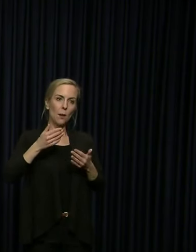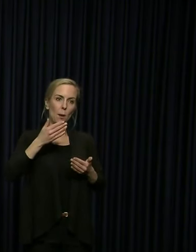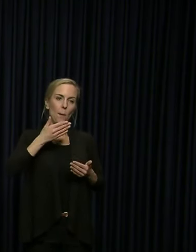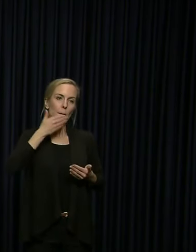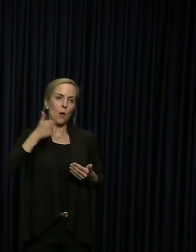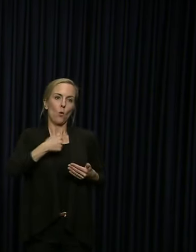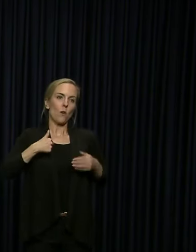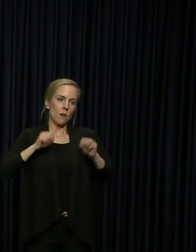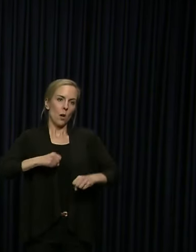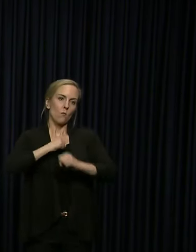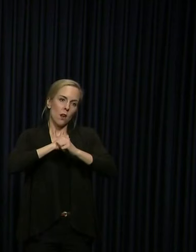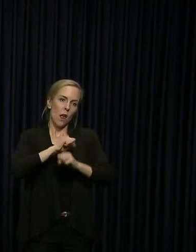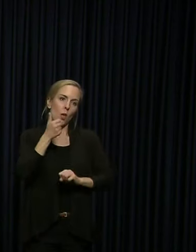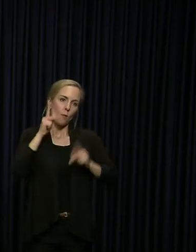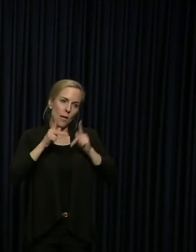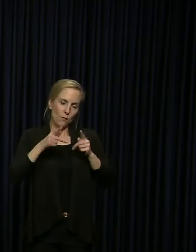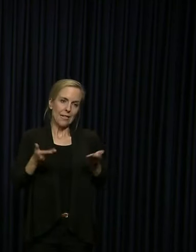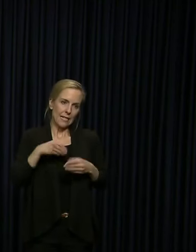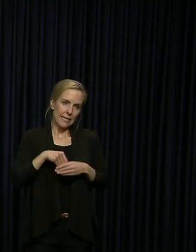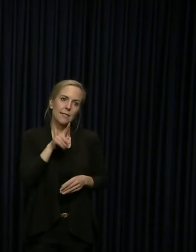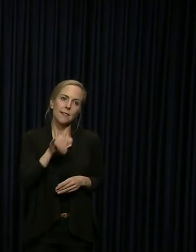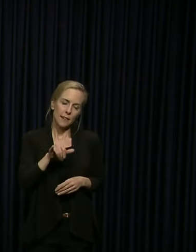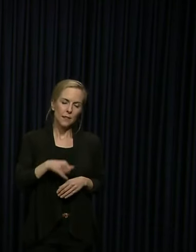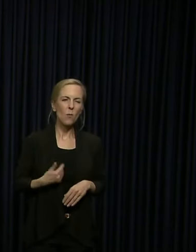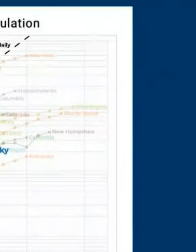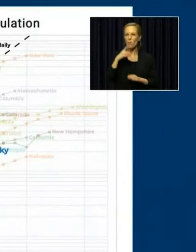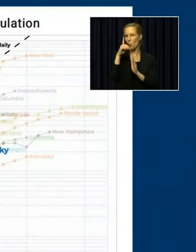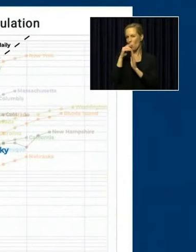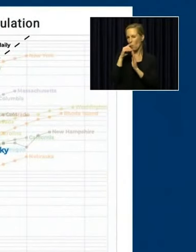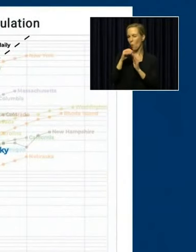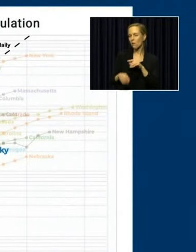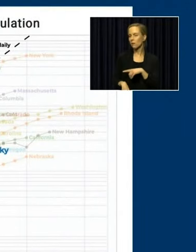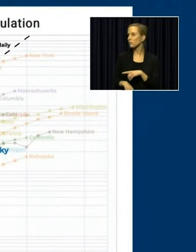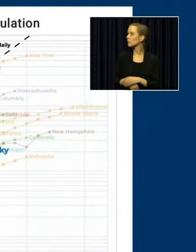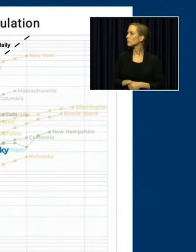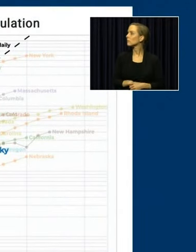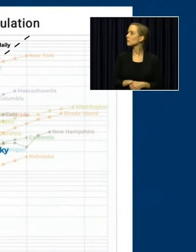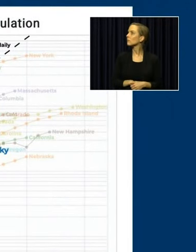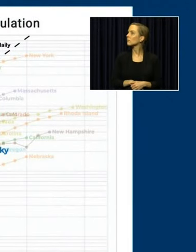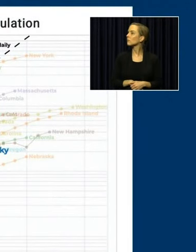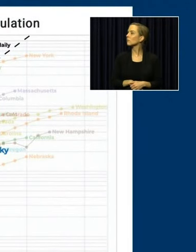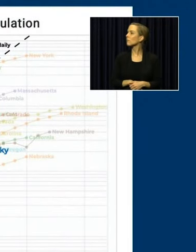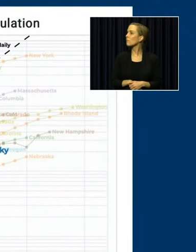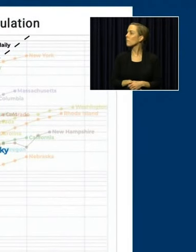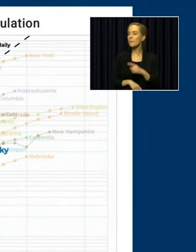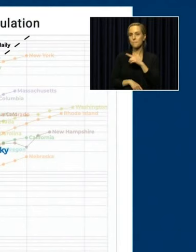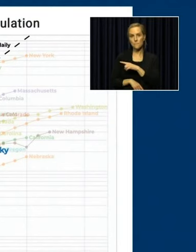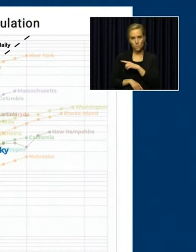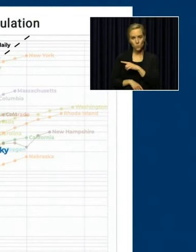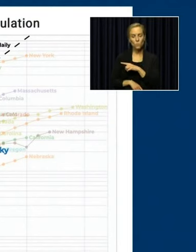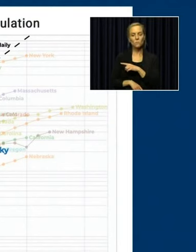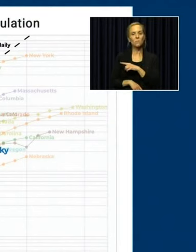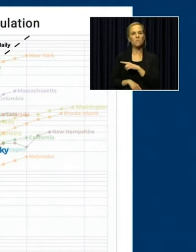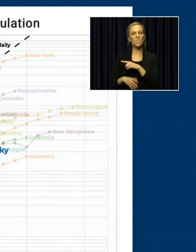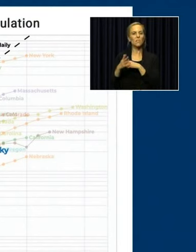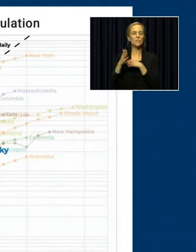FACT THAT I LOOK AT A LOT OF DIFFERENT SOURCES DATA WITH A WHOLE TEAM DOING THIS, I THINK THAT THESE ARE USEFUL FOR A